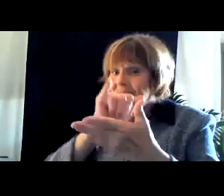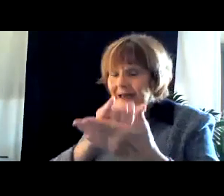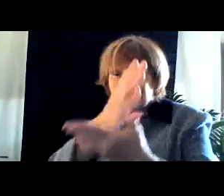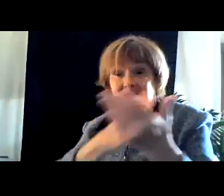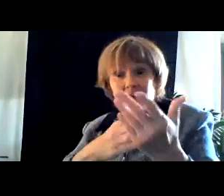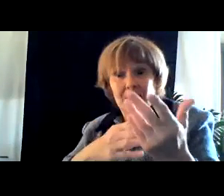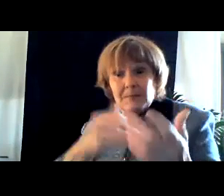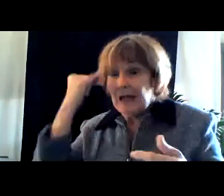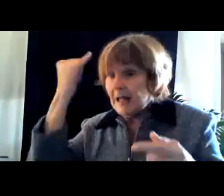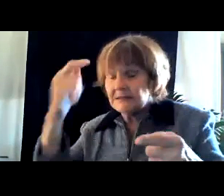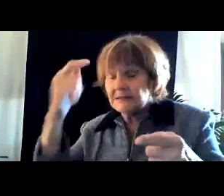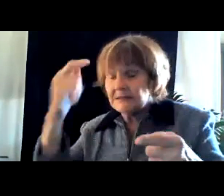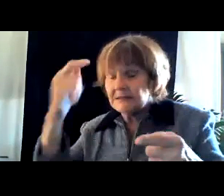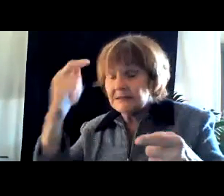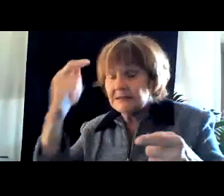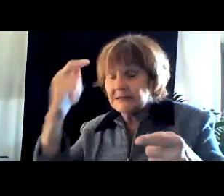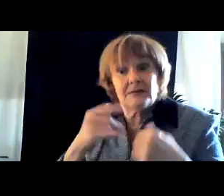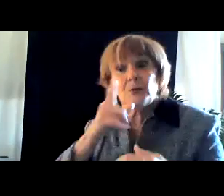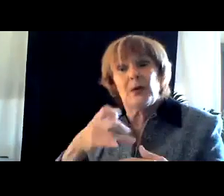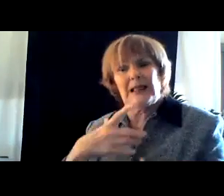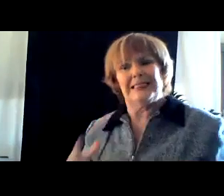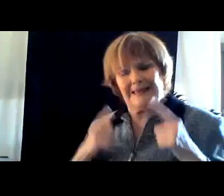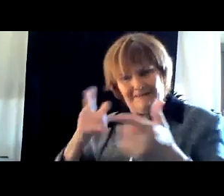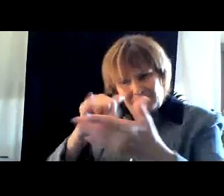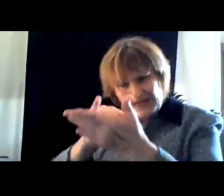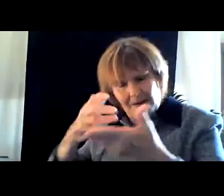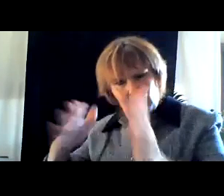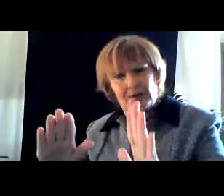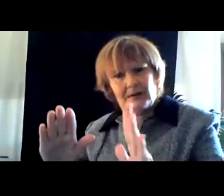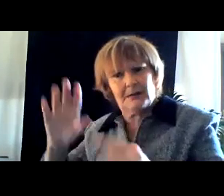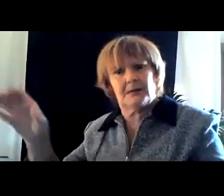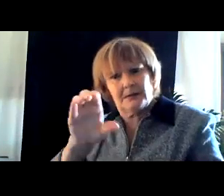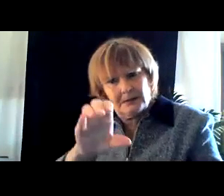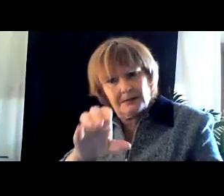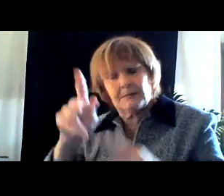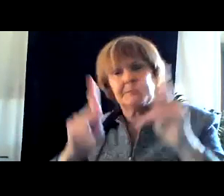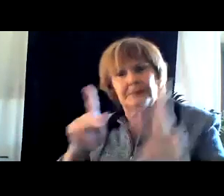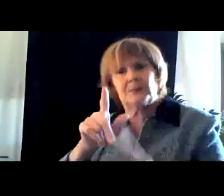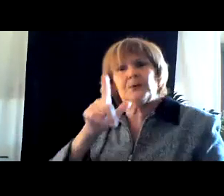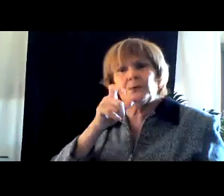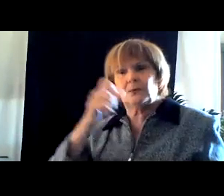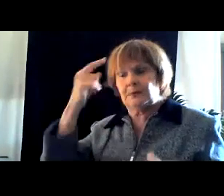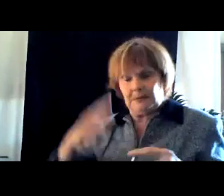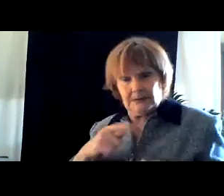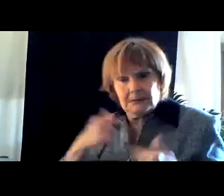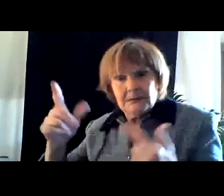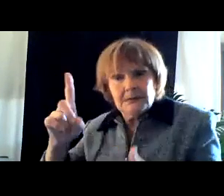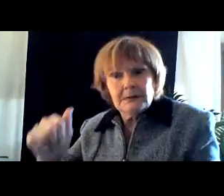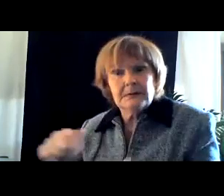that have been led by people with intellectual and developmental disabilities, that those are equally valued and that they inform what happens